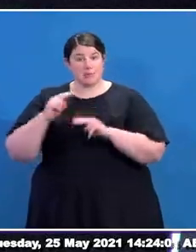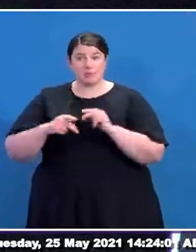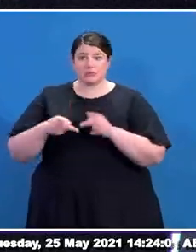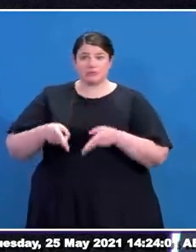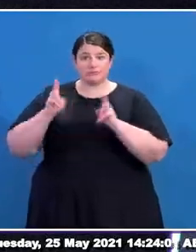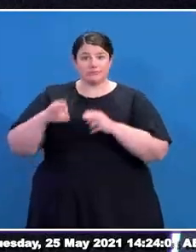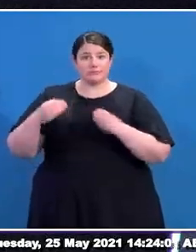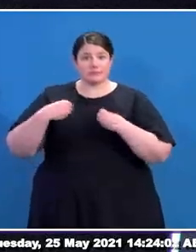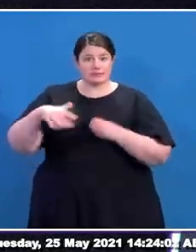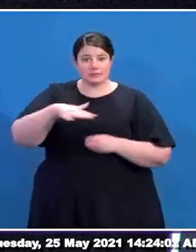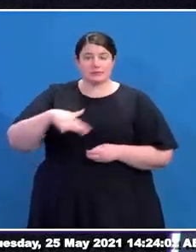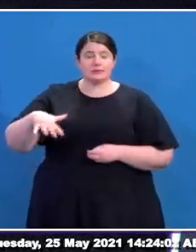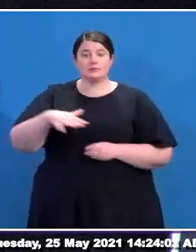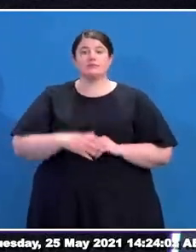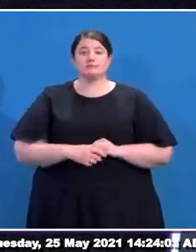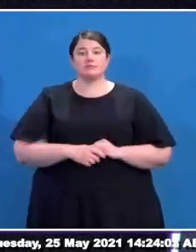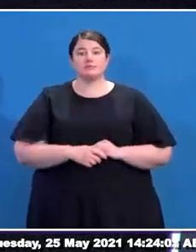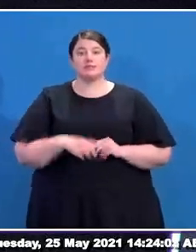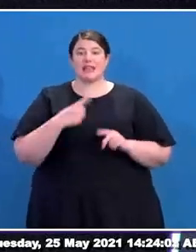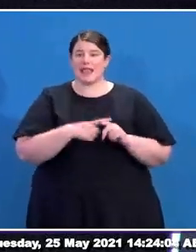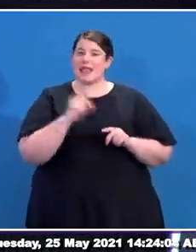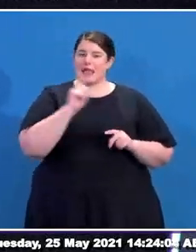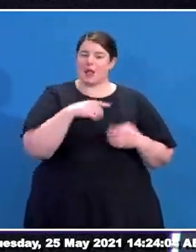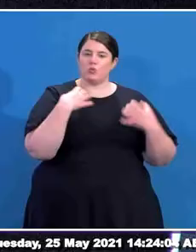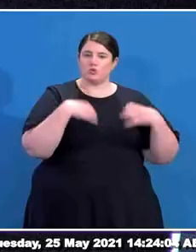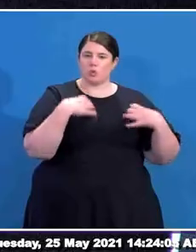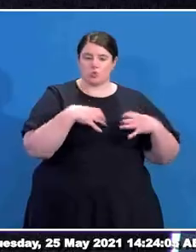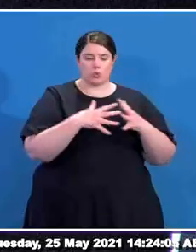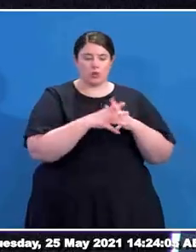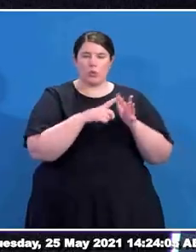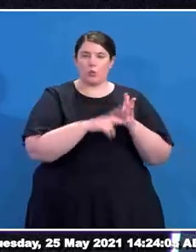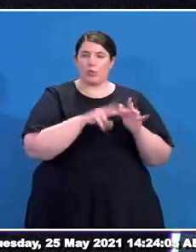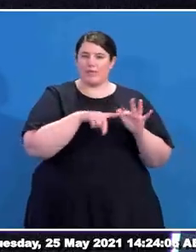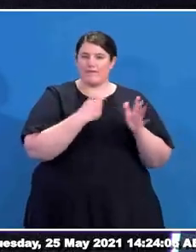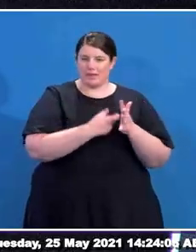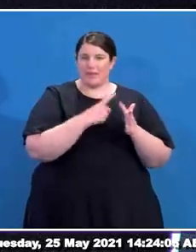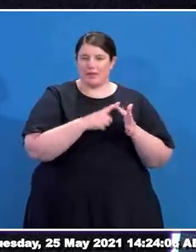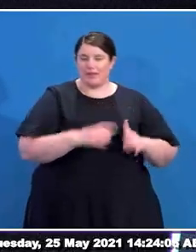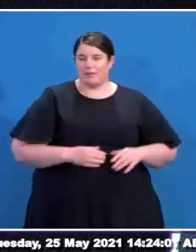recently in the social welfare sector. You tell the Royal Commission in your statement that